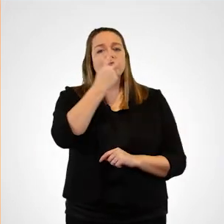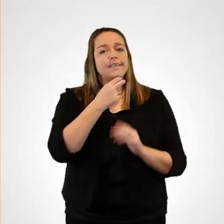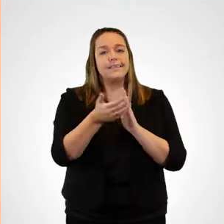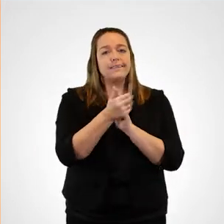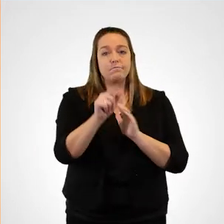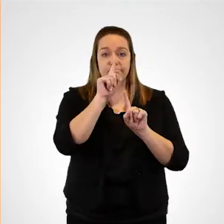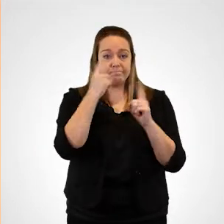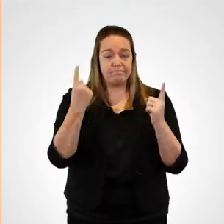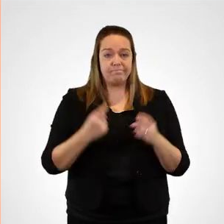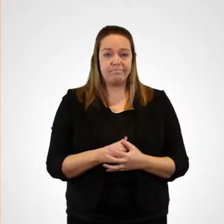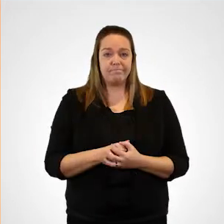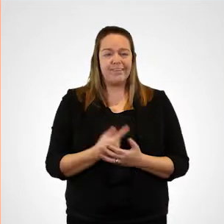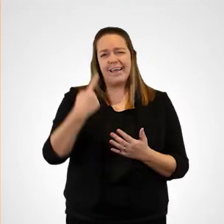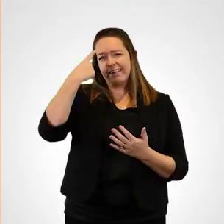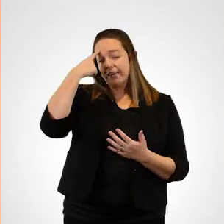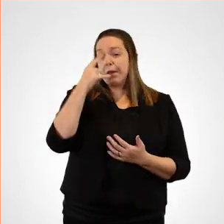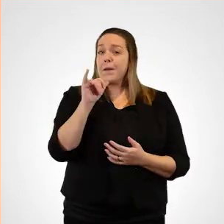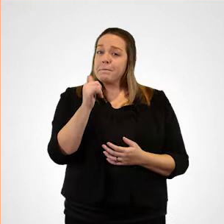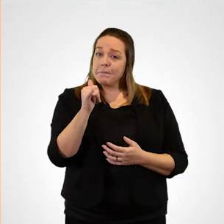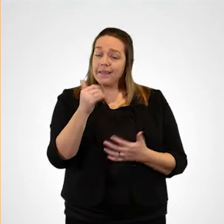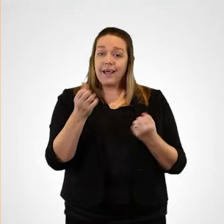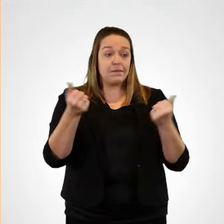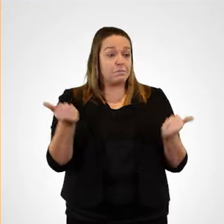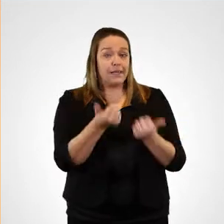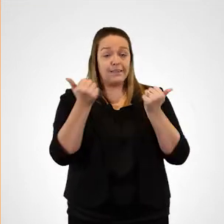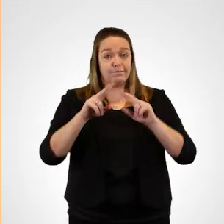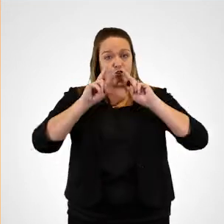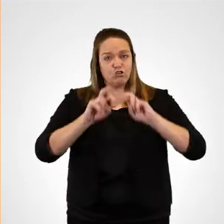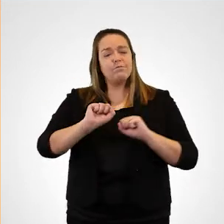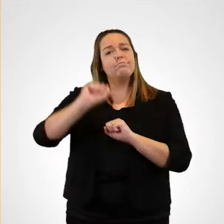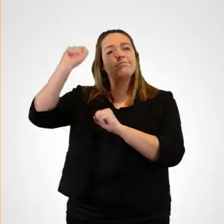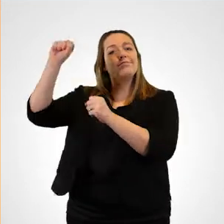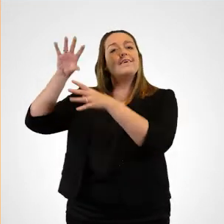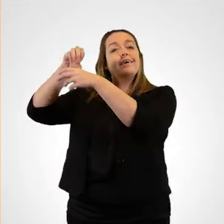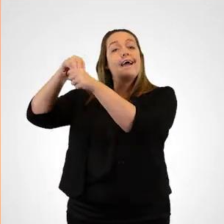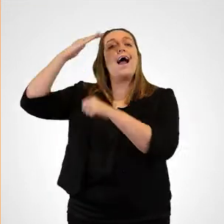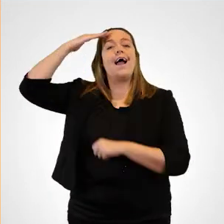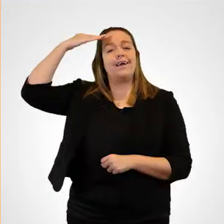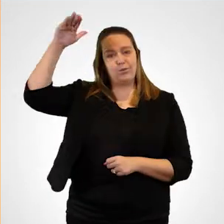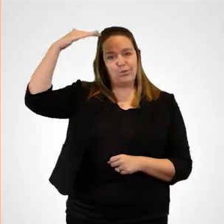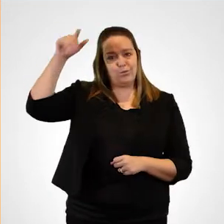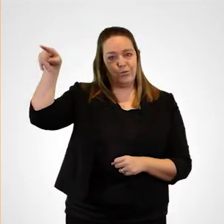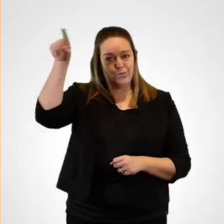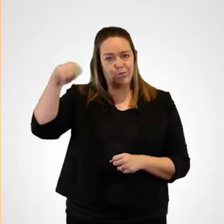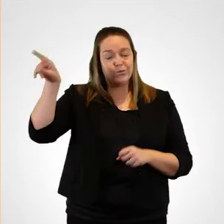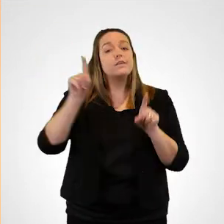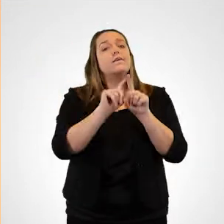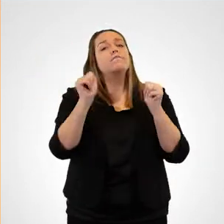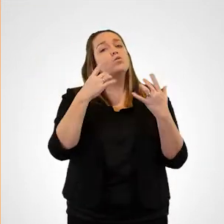Now, I think that's perhaps becuase a lot of the studies have been done with adults, and of course, as I've shown you, there's a lot of evidence